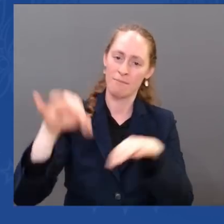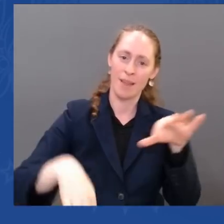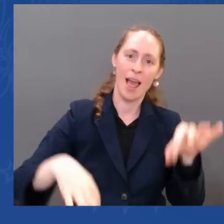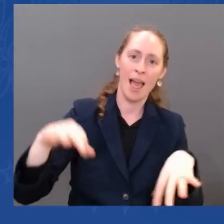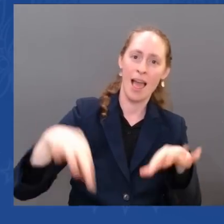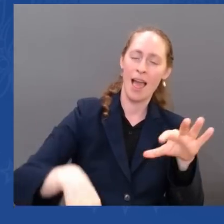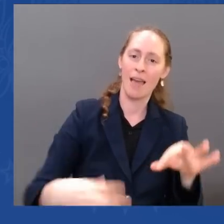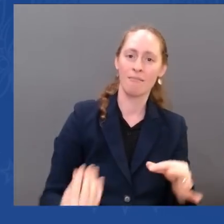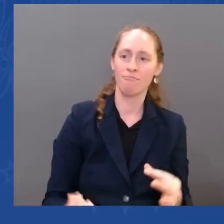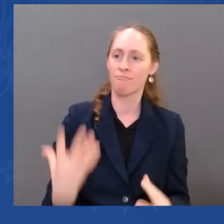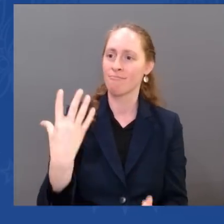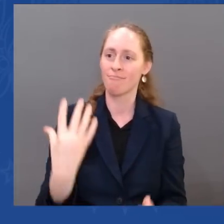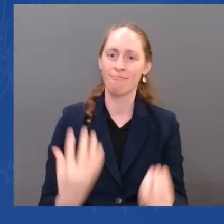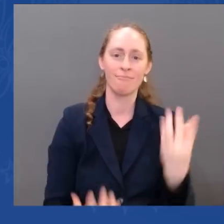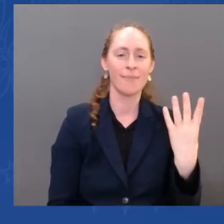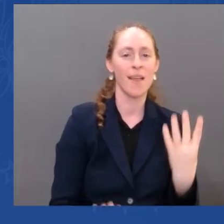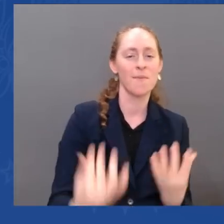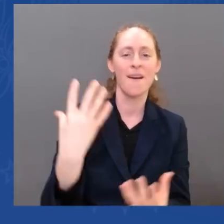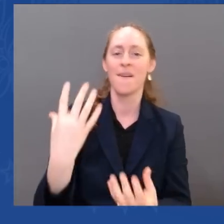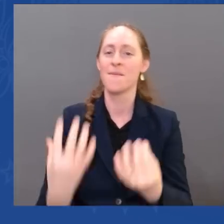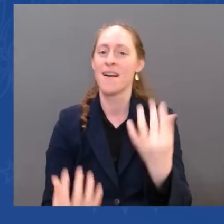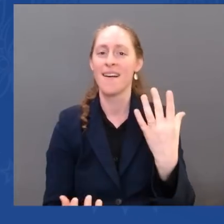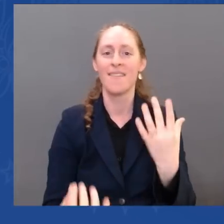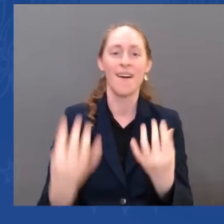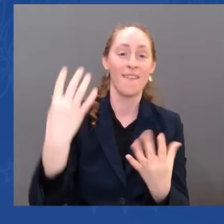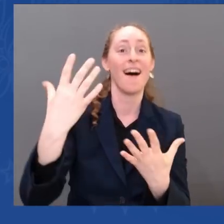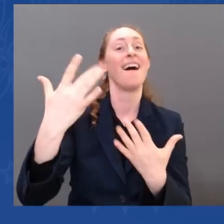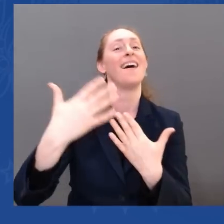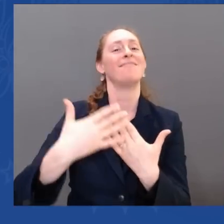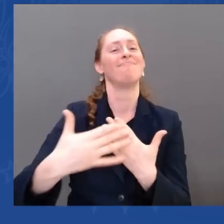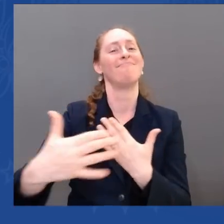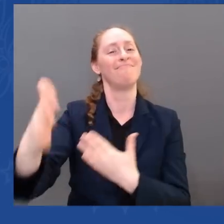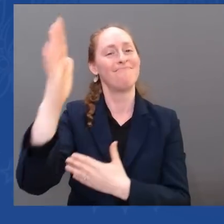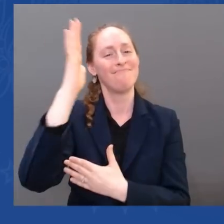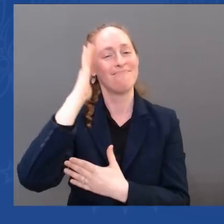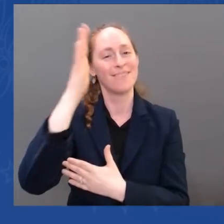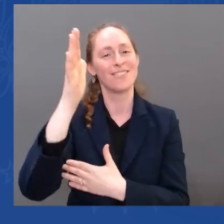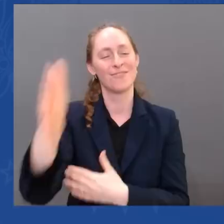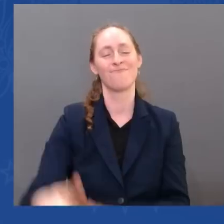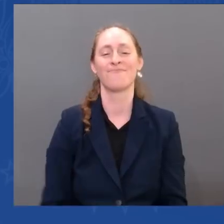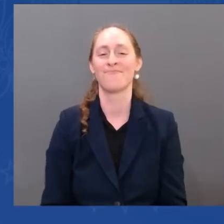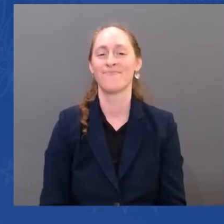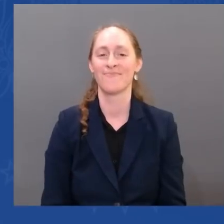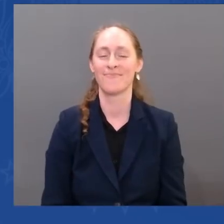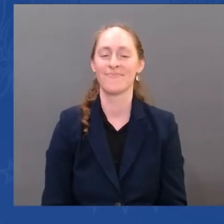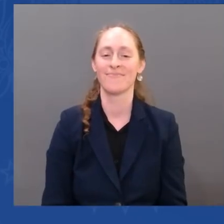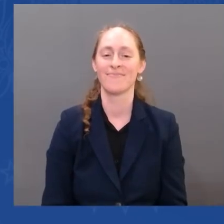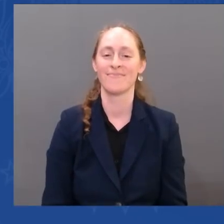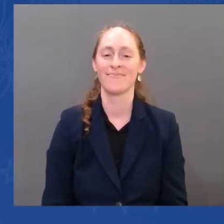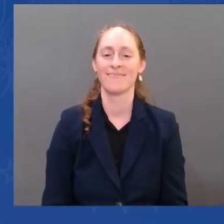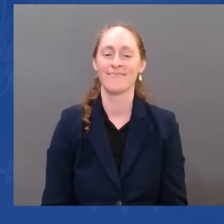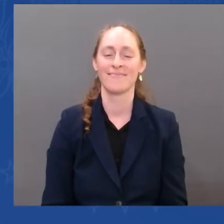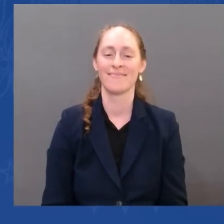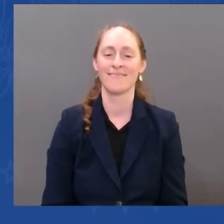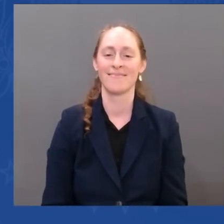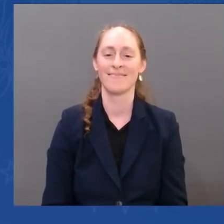And now, as all of you know, this community has been a true partner to my husband throughout the years,